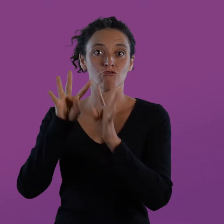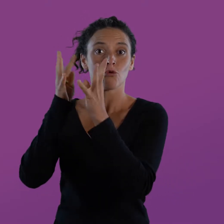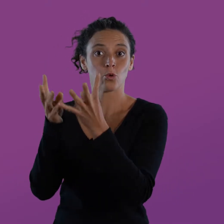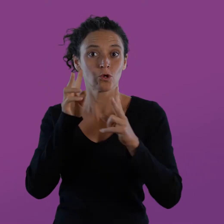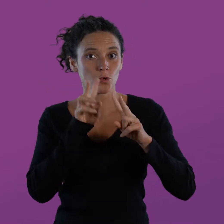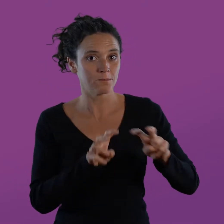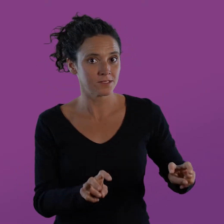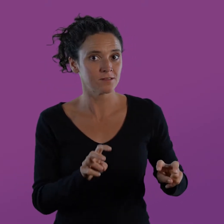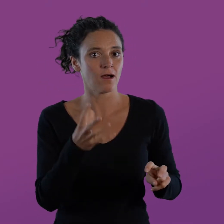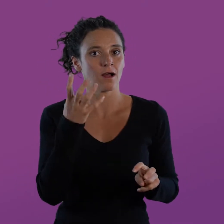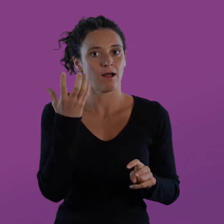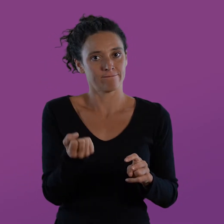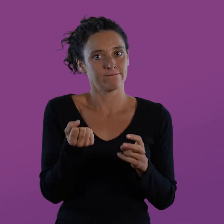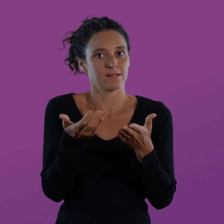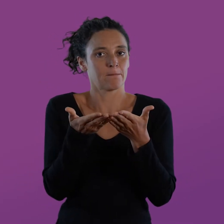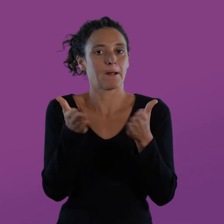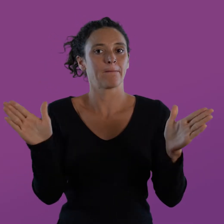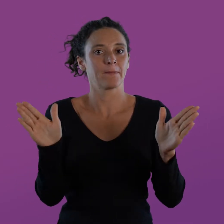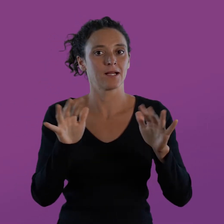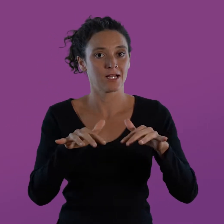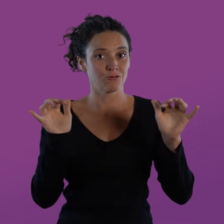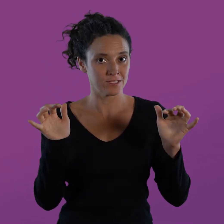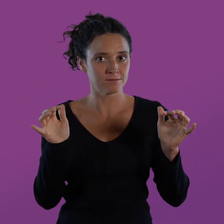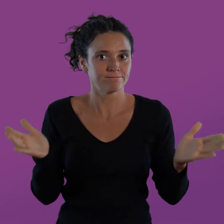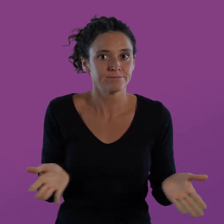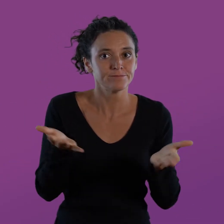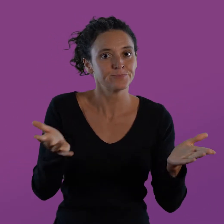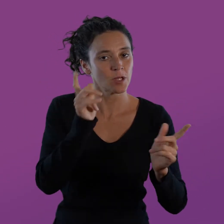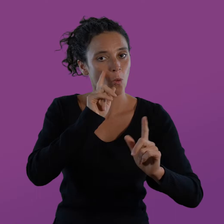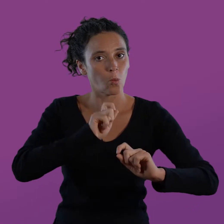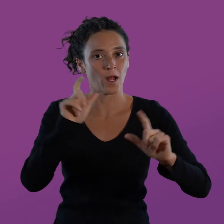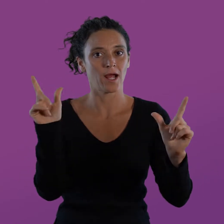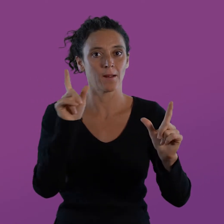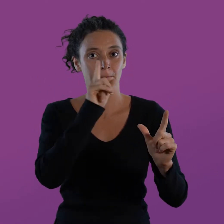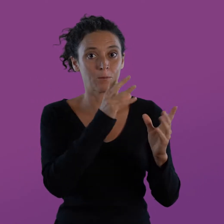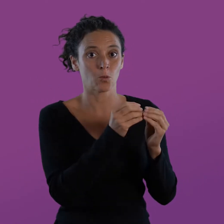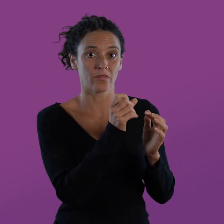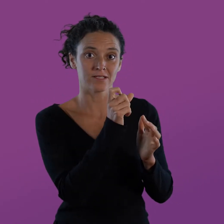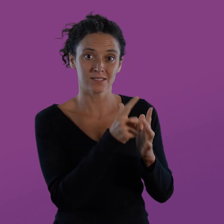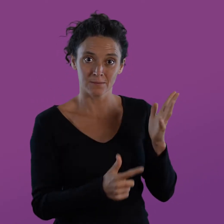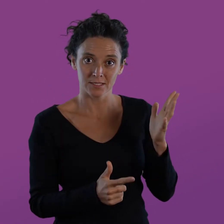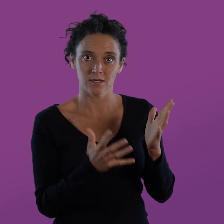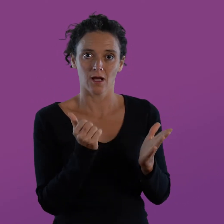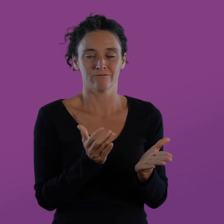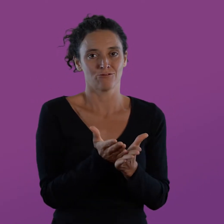The public hearings conducted by the Royal Commission are intended to foster a greater - understanding among the Australian community of the inherent dignity and worth of people -